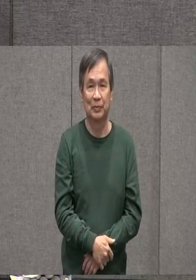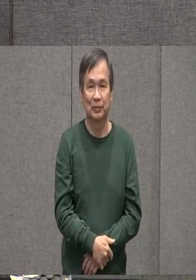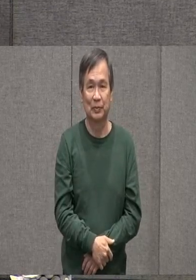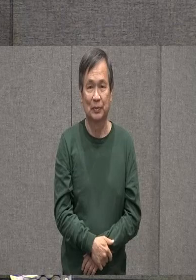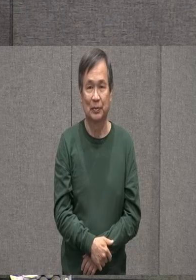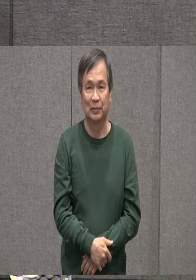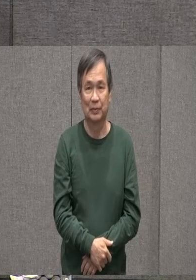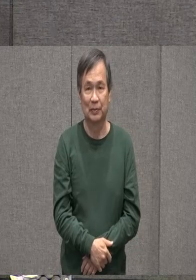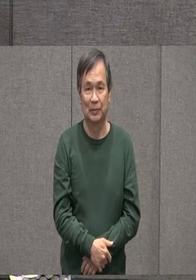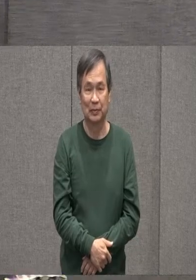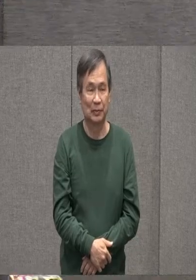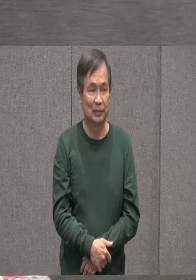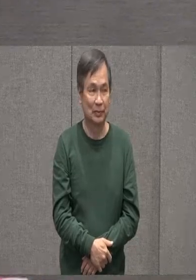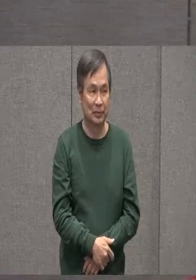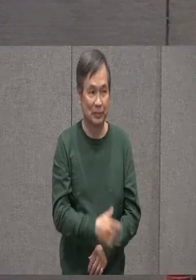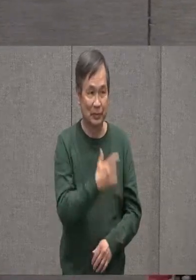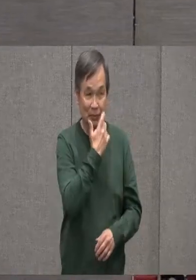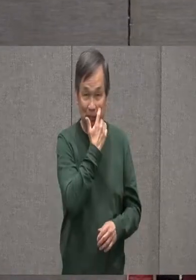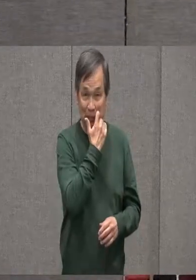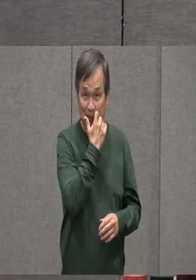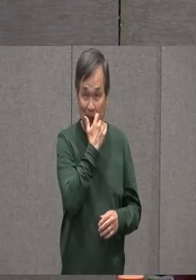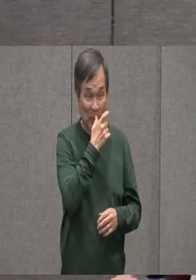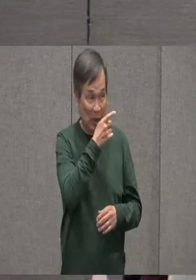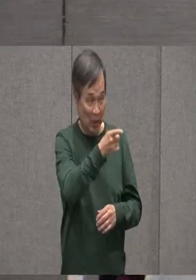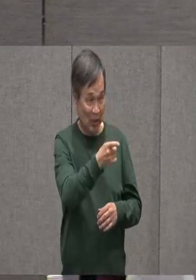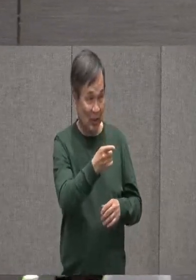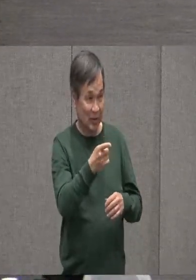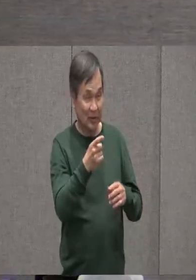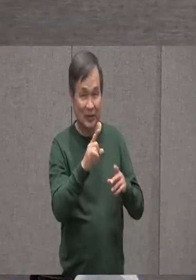of an image or an object